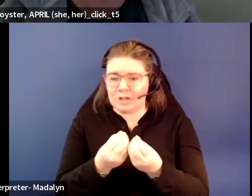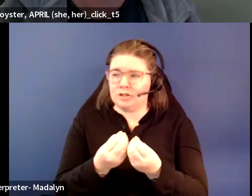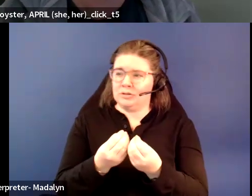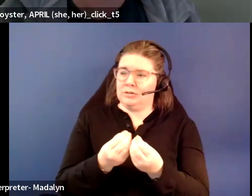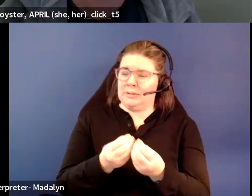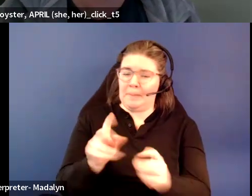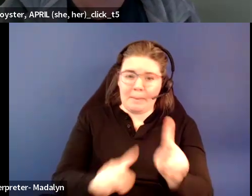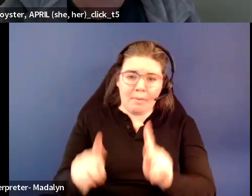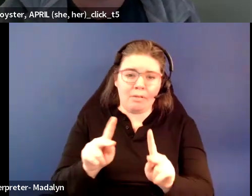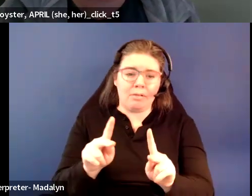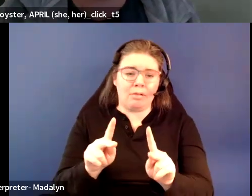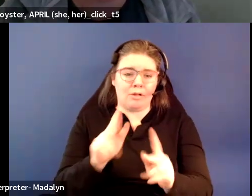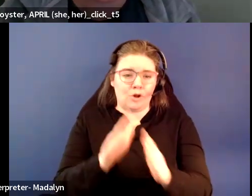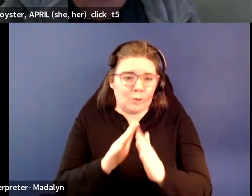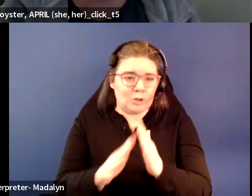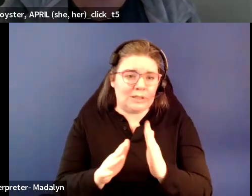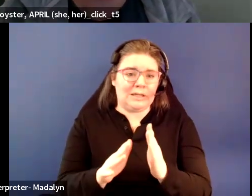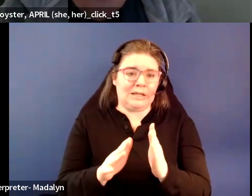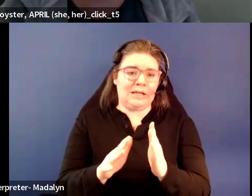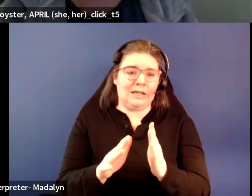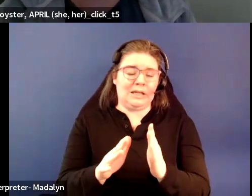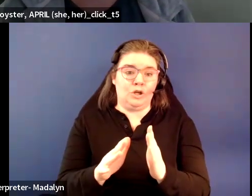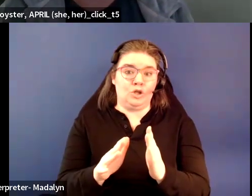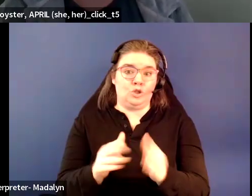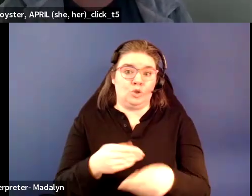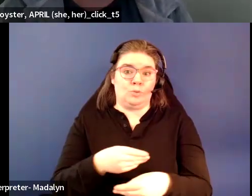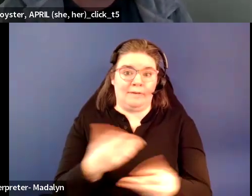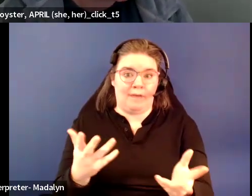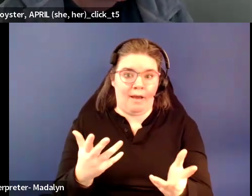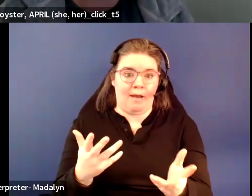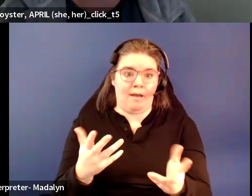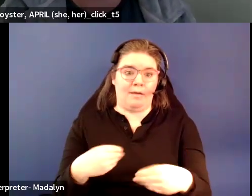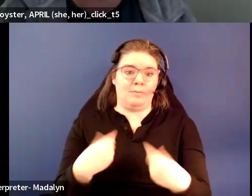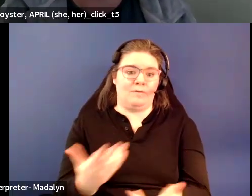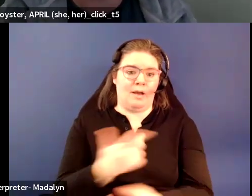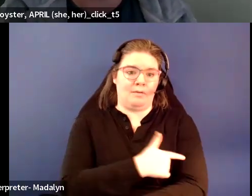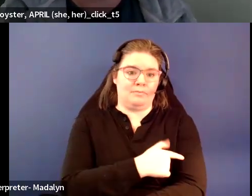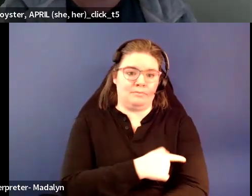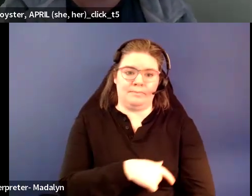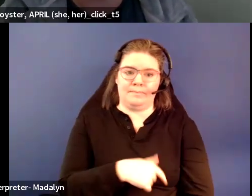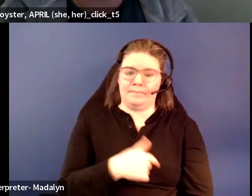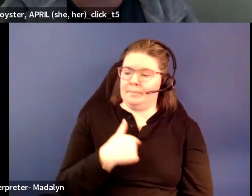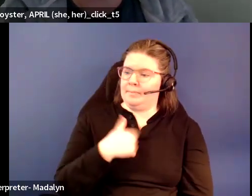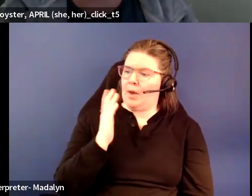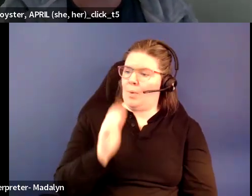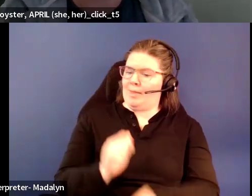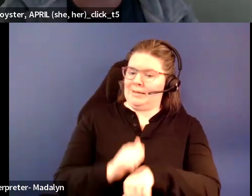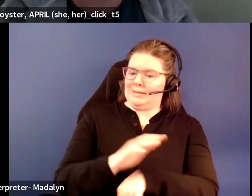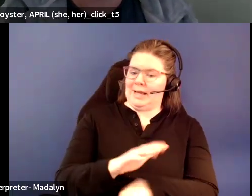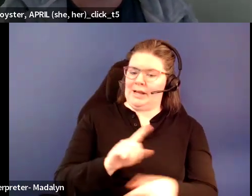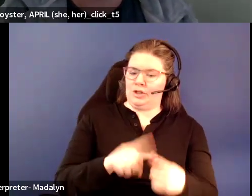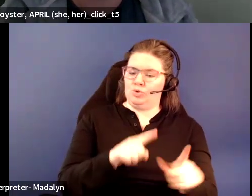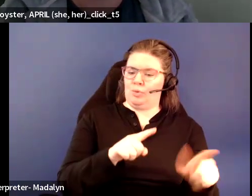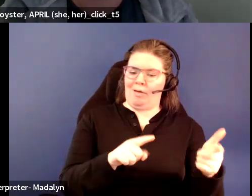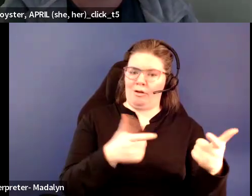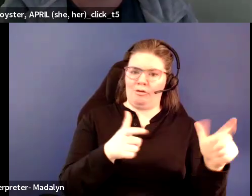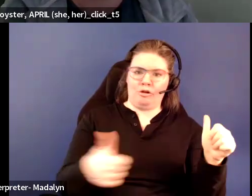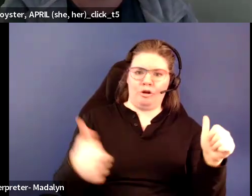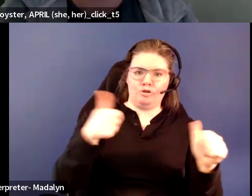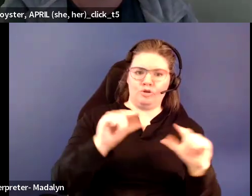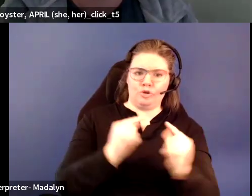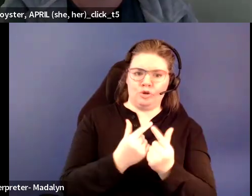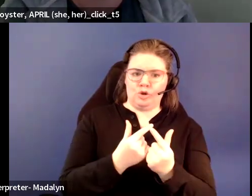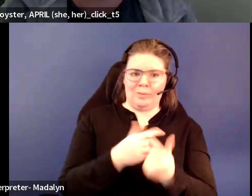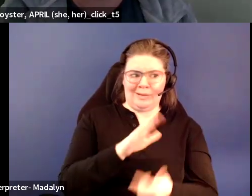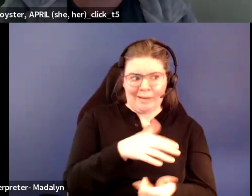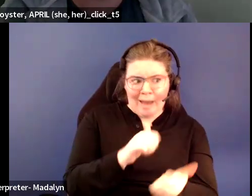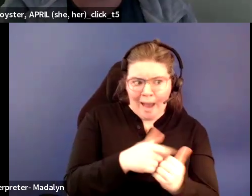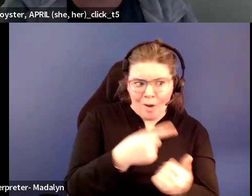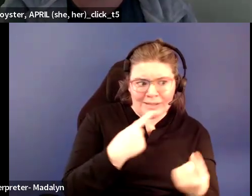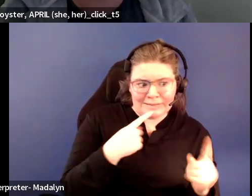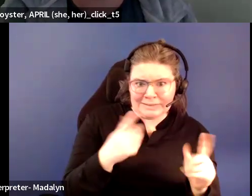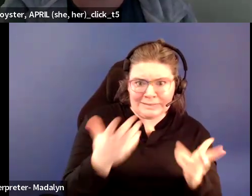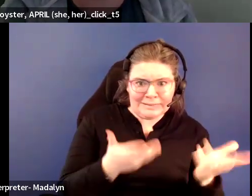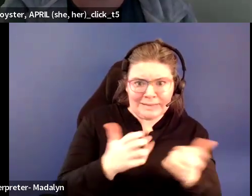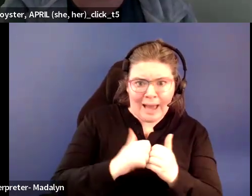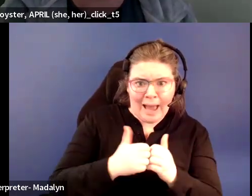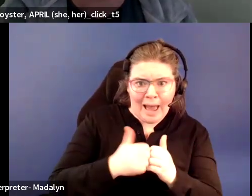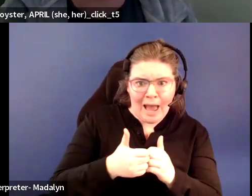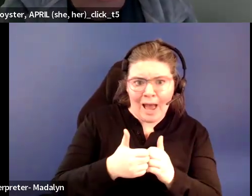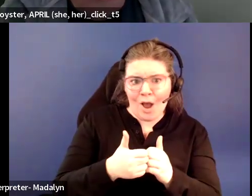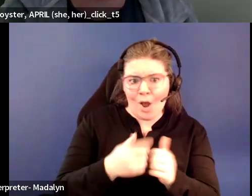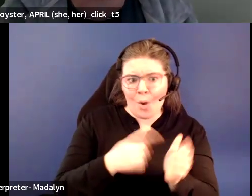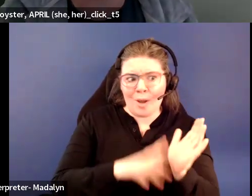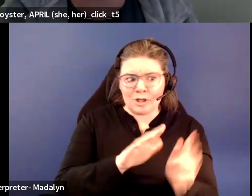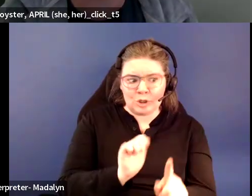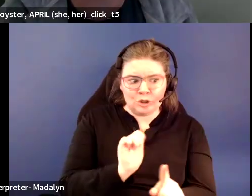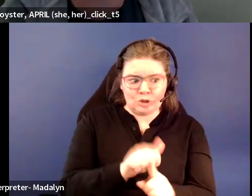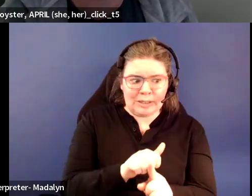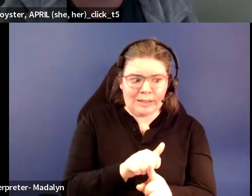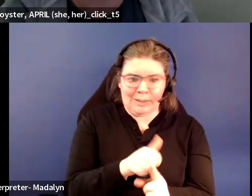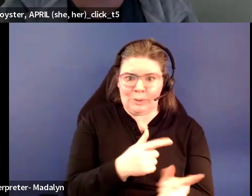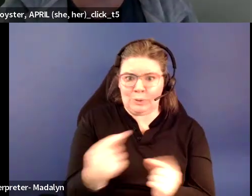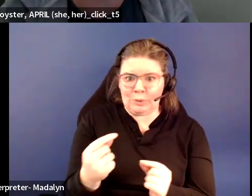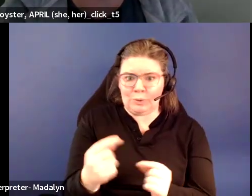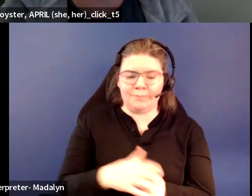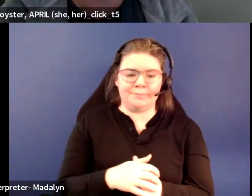Sierra Royster, APRIL (she, her): actually put the shots in arms and then getting the actual shot. So those are questions I can send out to the larger group. And just say, Hey, how are you all able to pull this off? What? What's your tricks and any techniques or things?